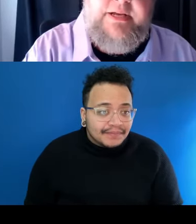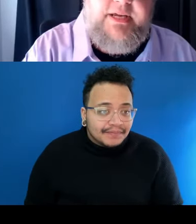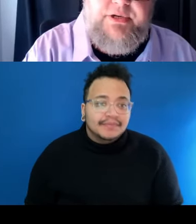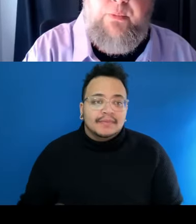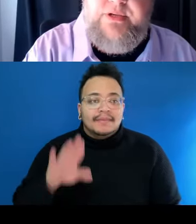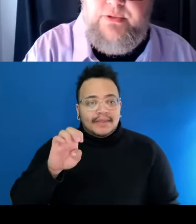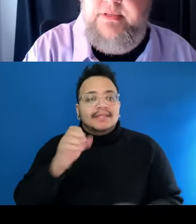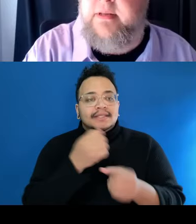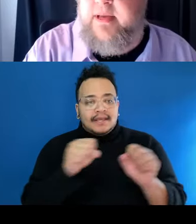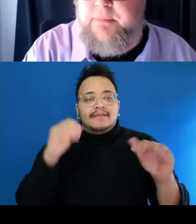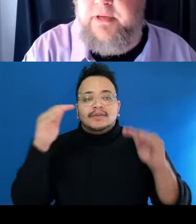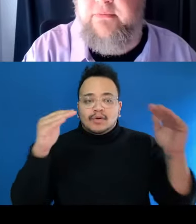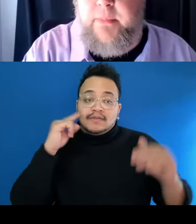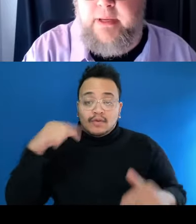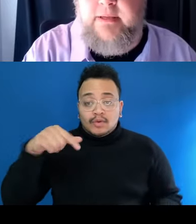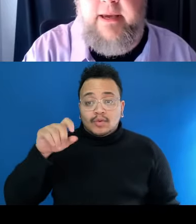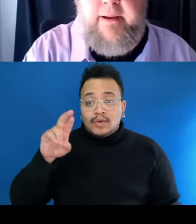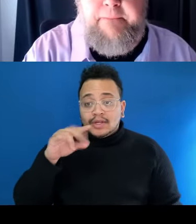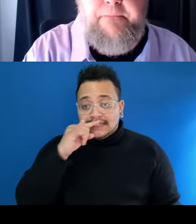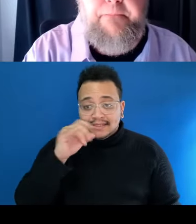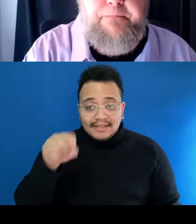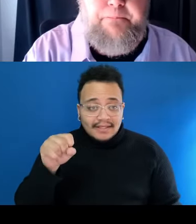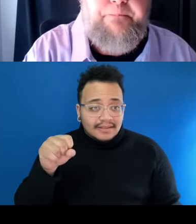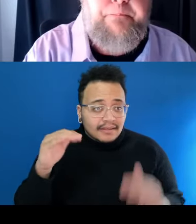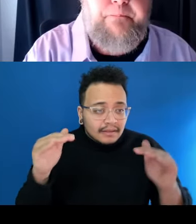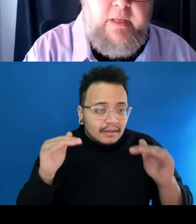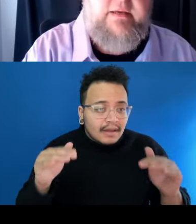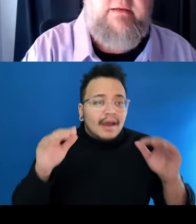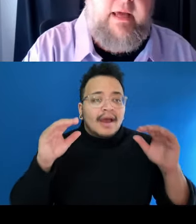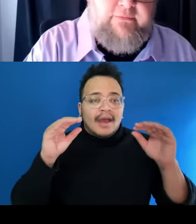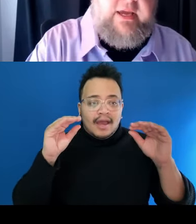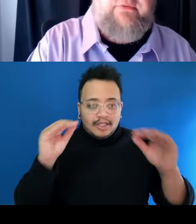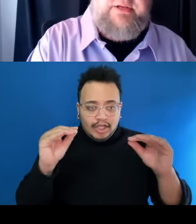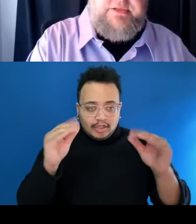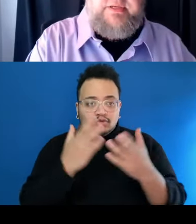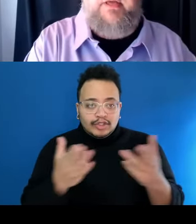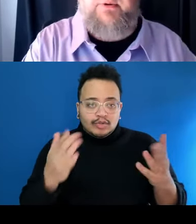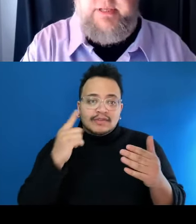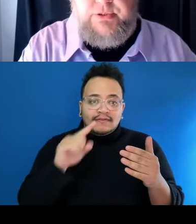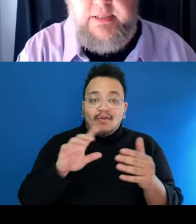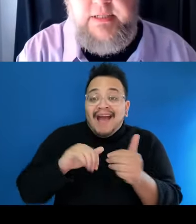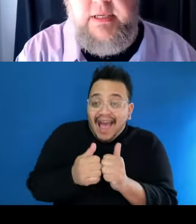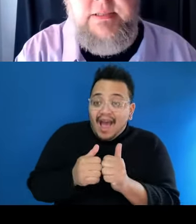Education and resources on how to be affirming. Yeah. Advocate for legislation that protects trans kids